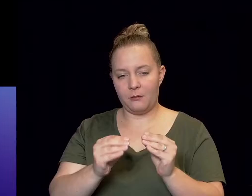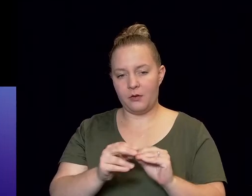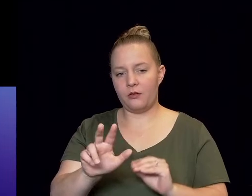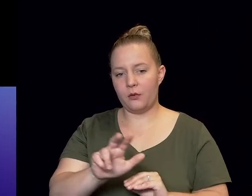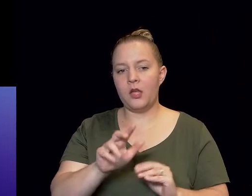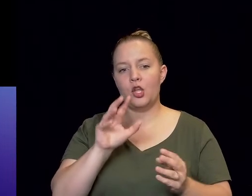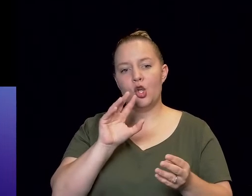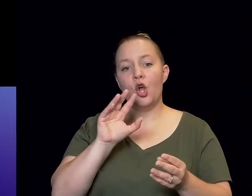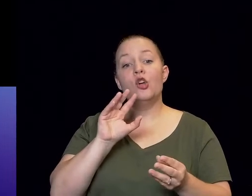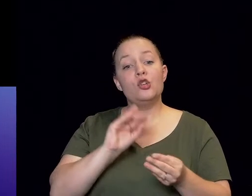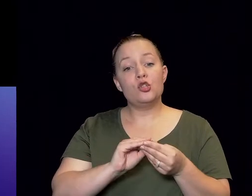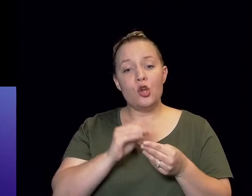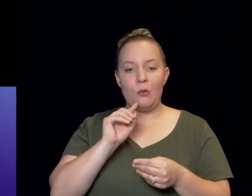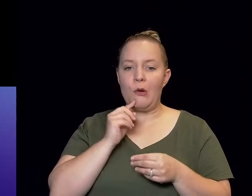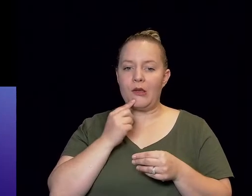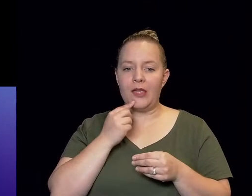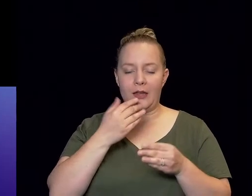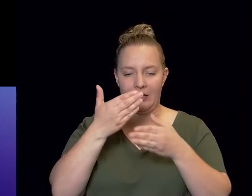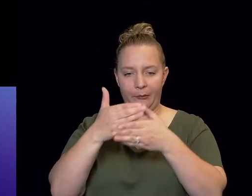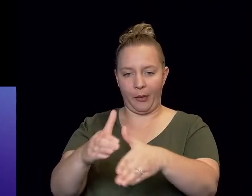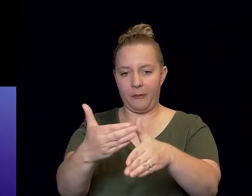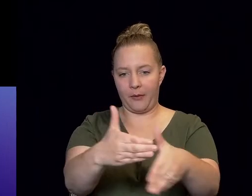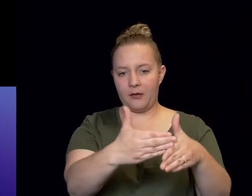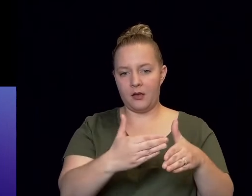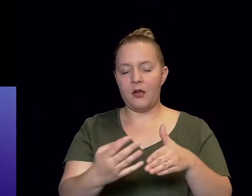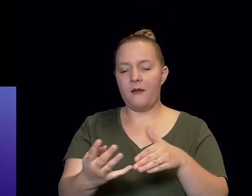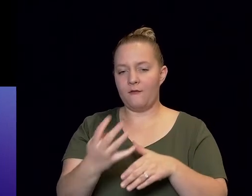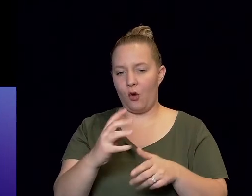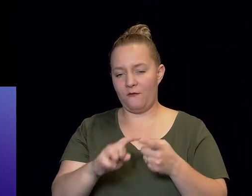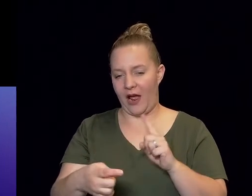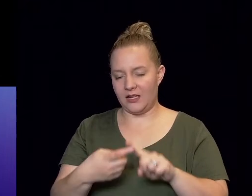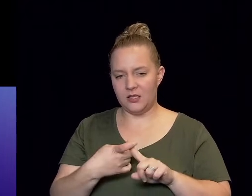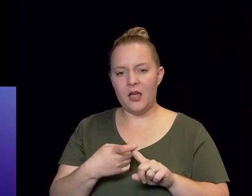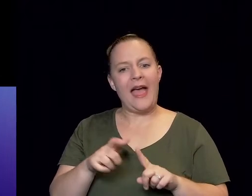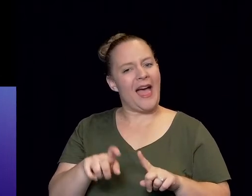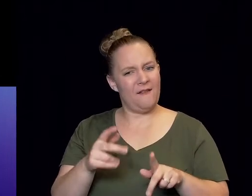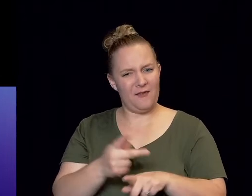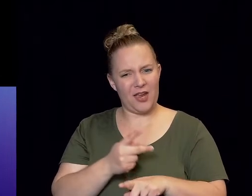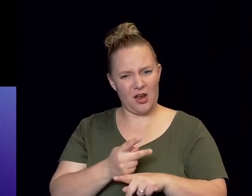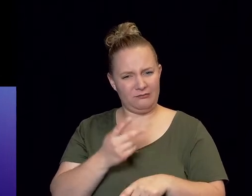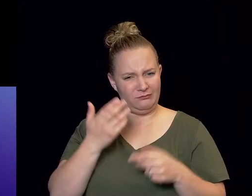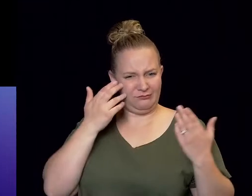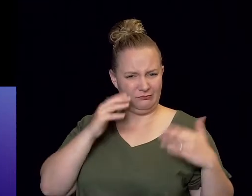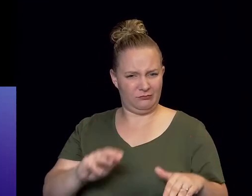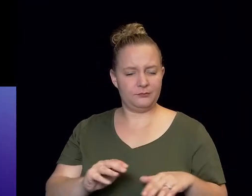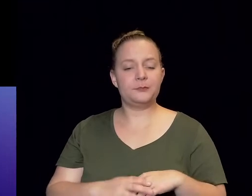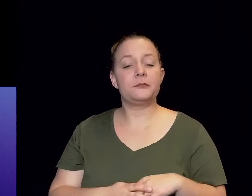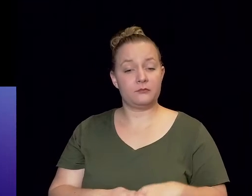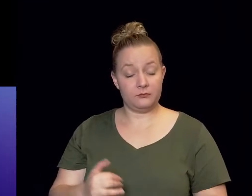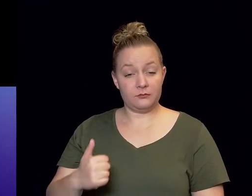amongst 4 friends. So, we gotta figure out what our unknown is. I know that, again let's just